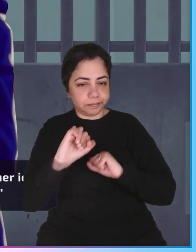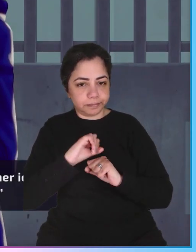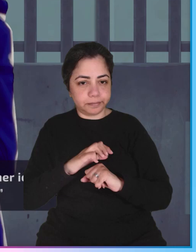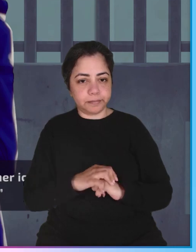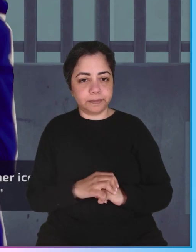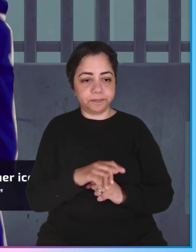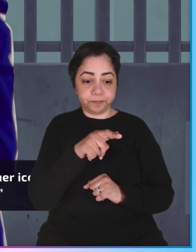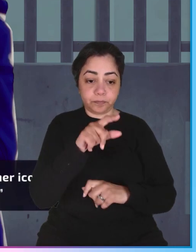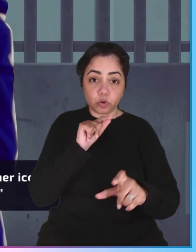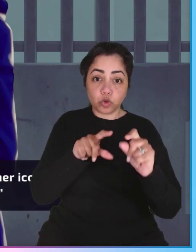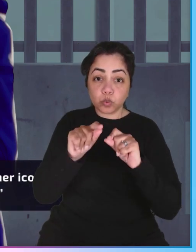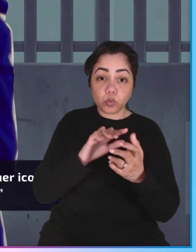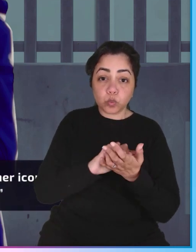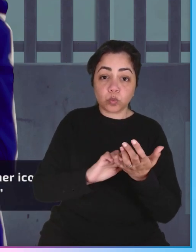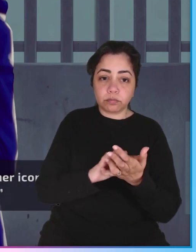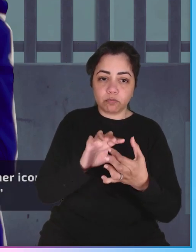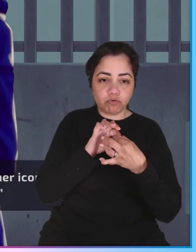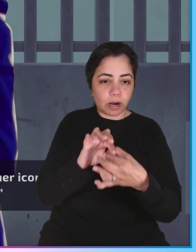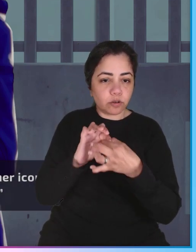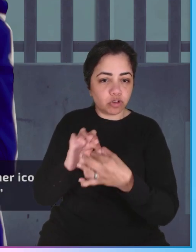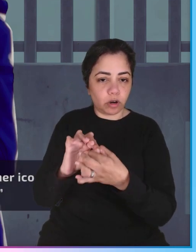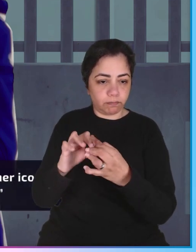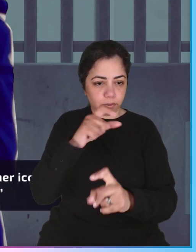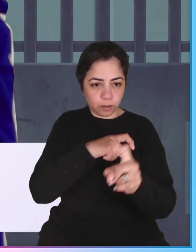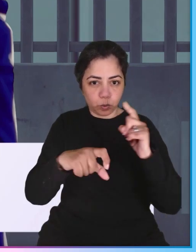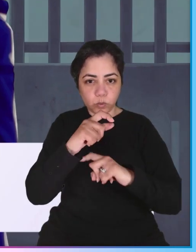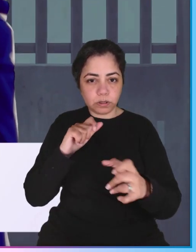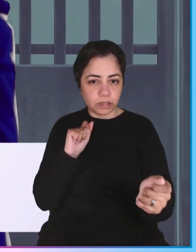a local who shares Chloe’s rare intuitive hacking abilities